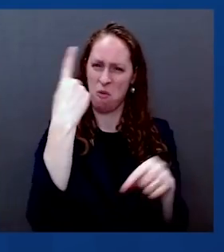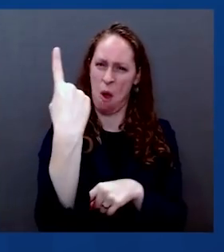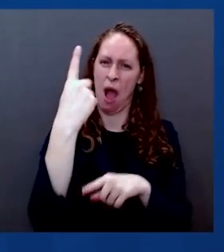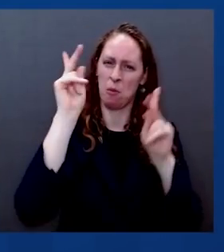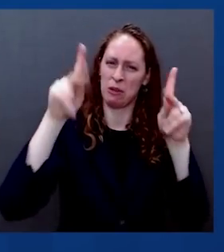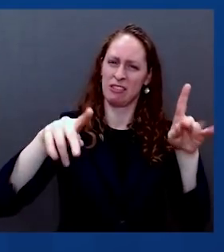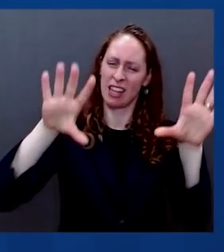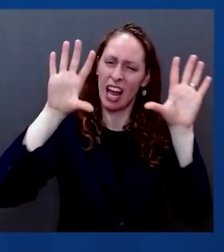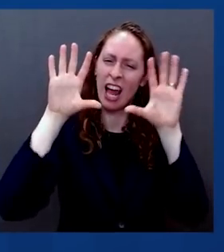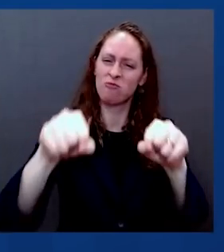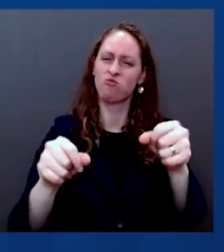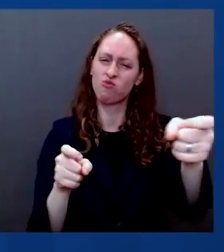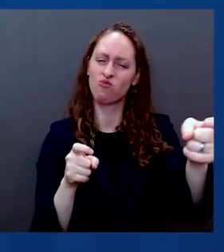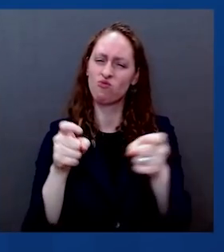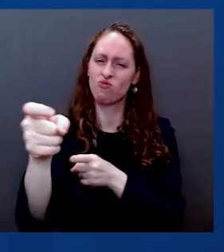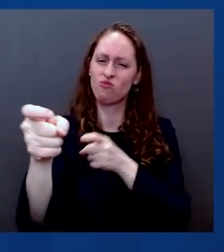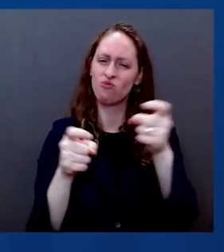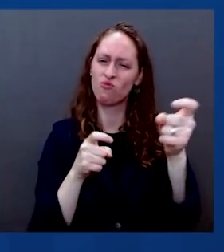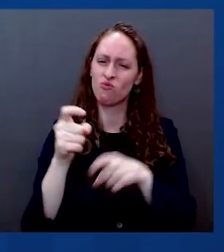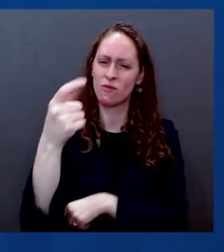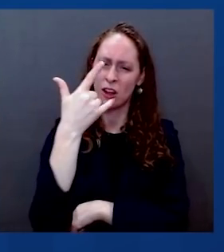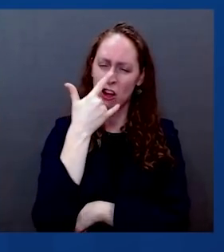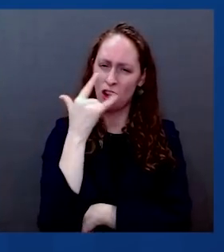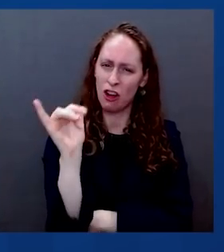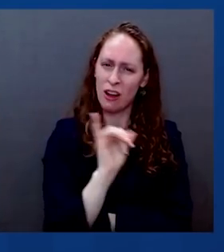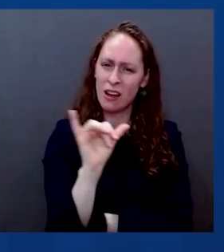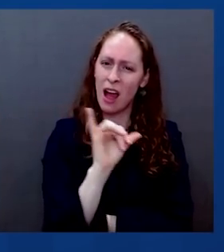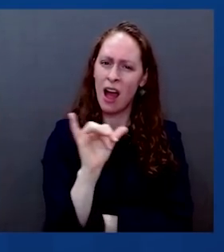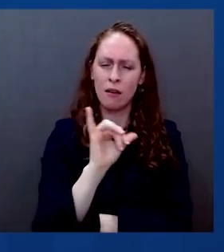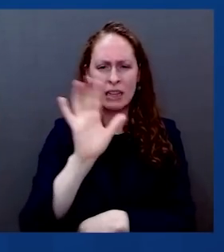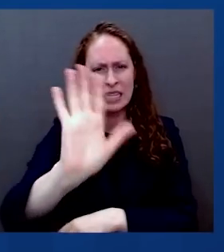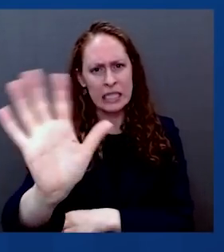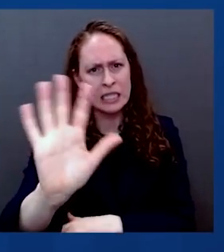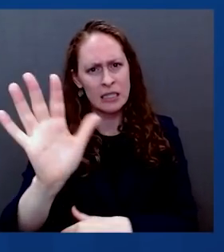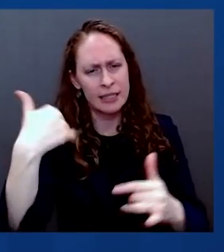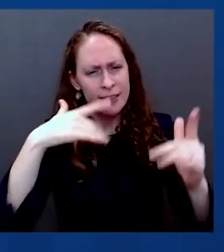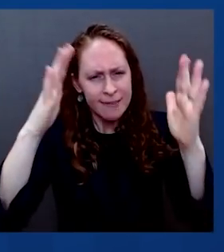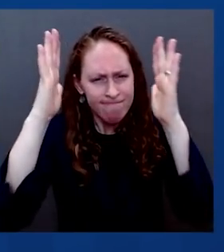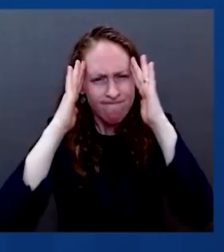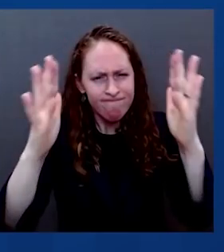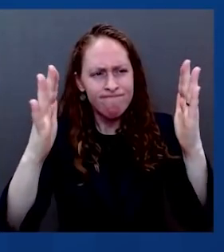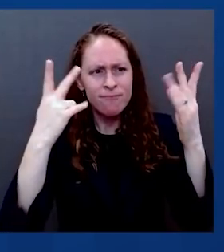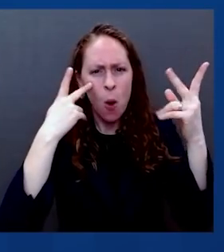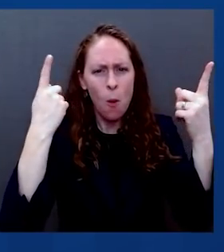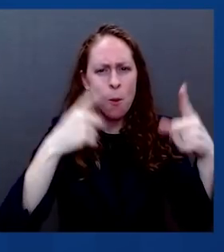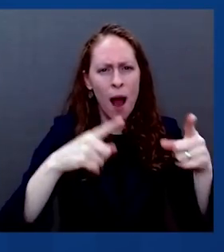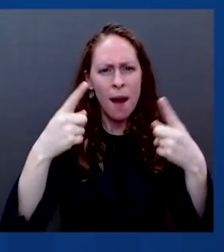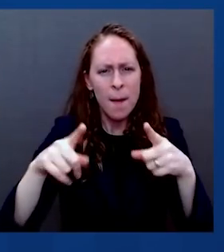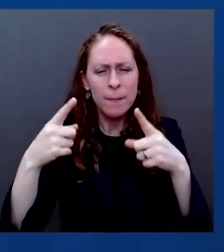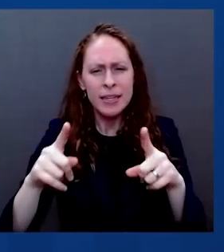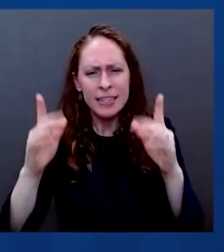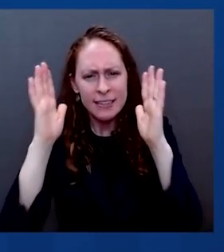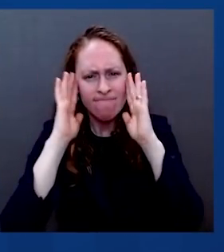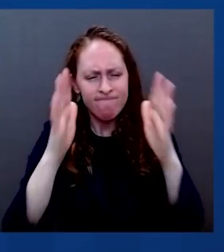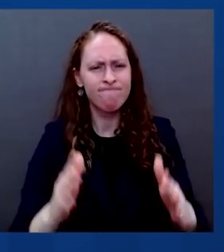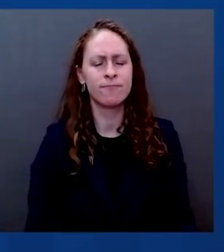I know the majority of the world leaders -- the good and the bad ones, adversaries and allies alike.